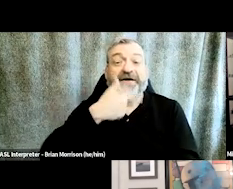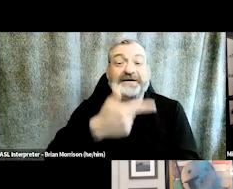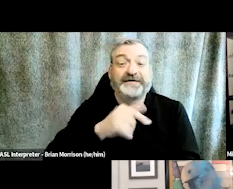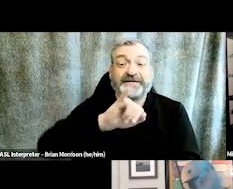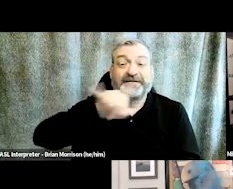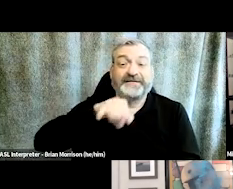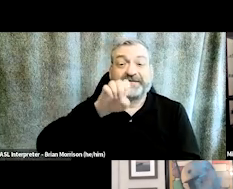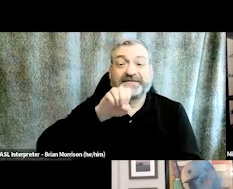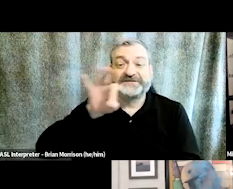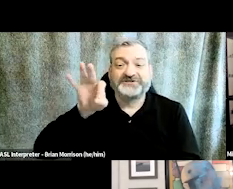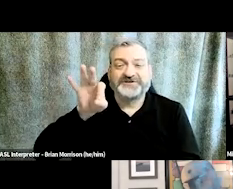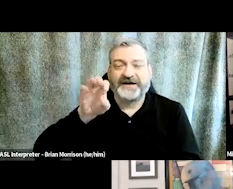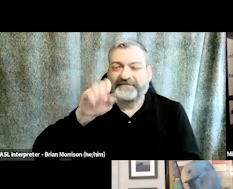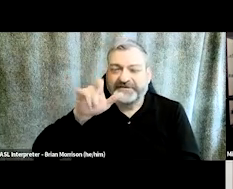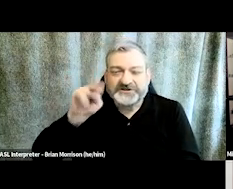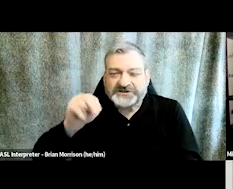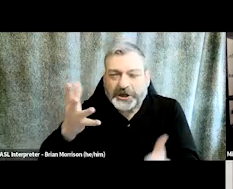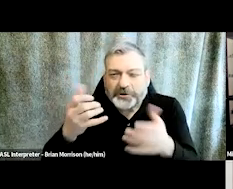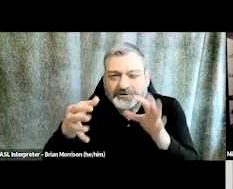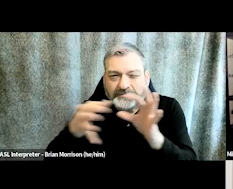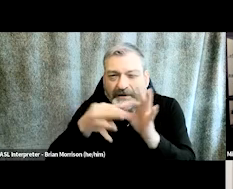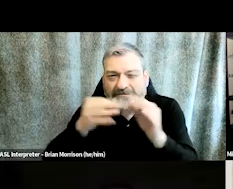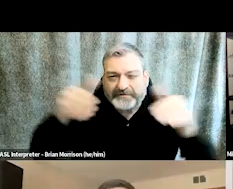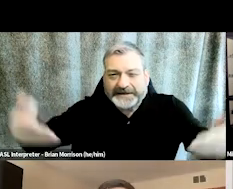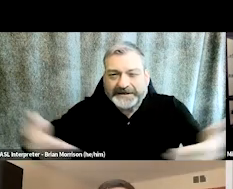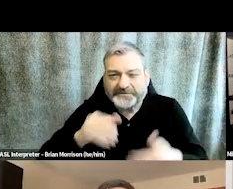Sloan, would you like to tee Jeff up? Absolutely. Again, thank you.